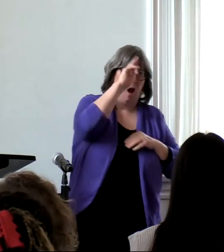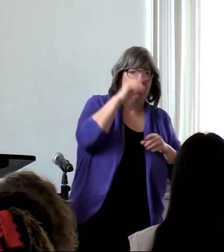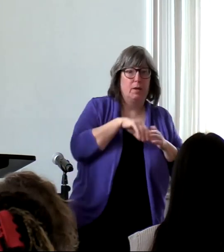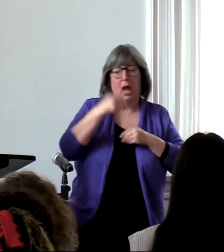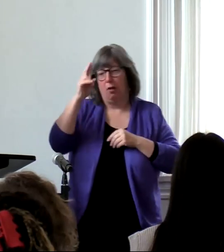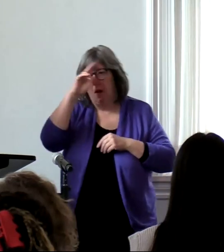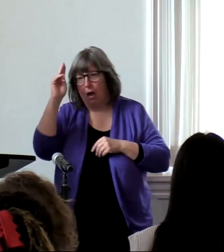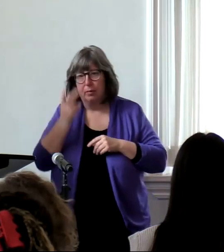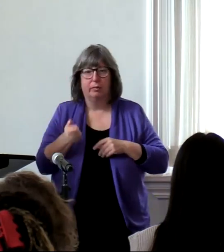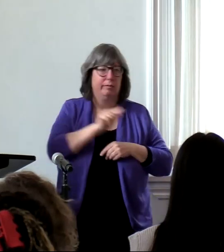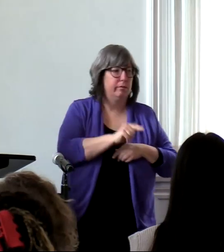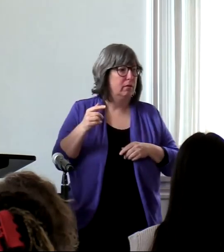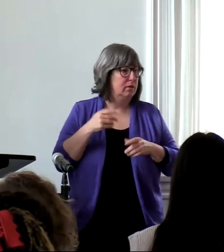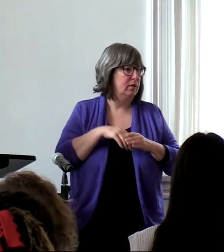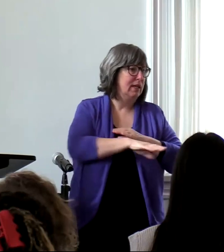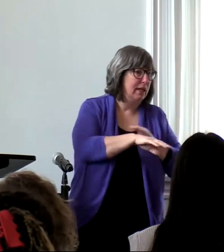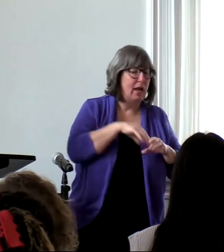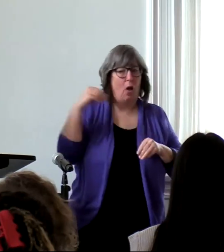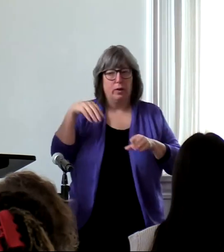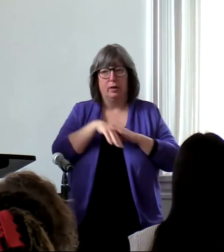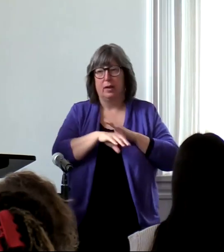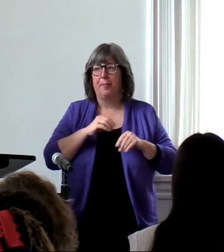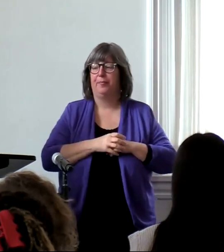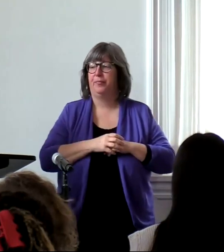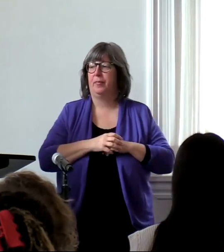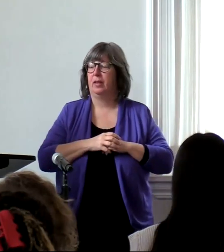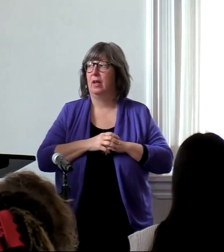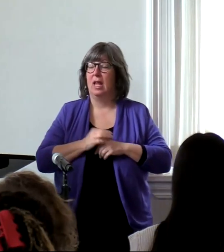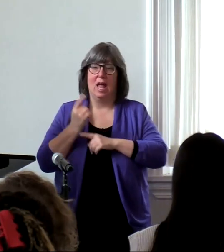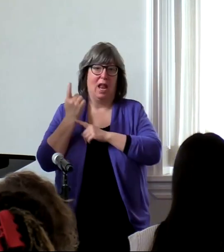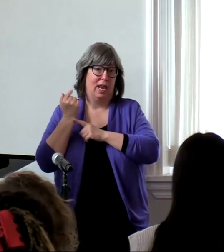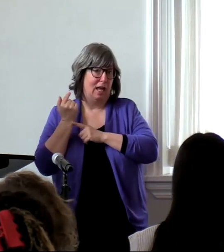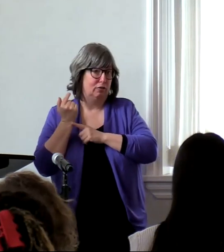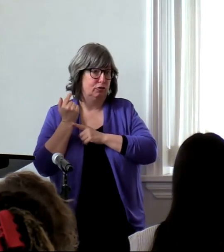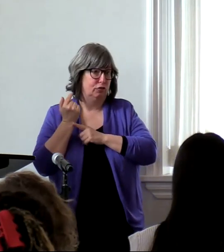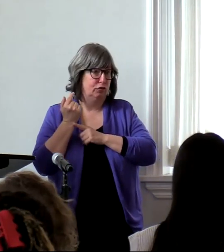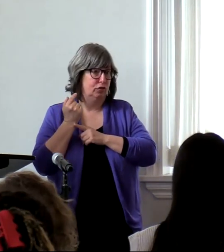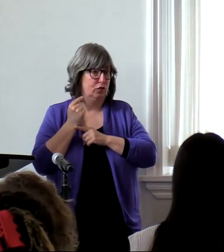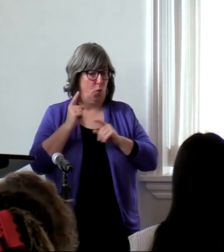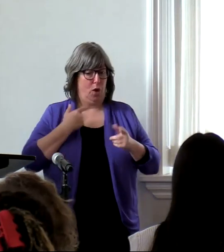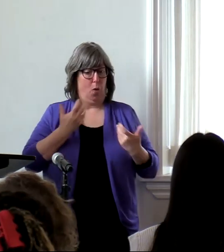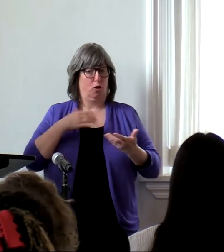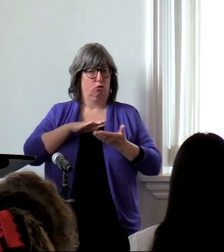Last year, he may have had an impact where I wanted to go to school.